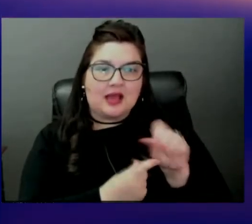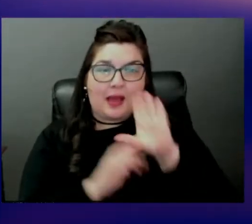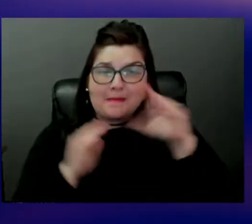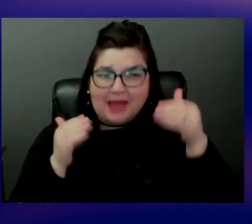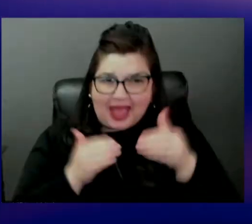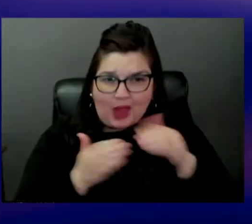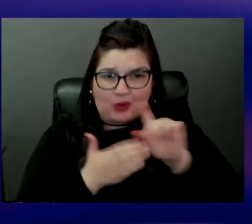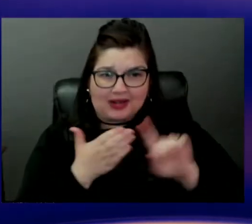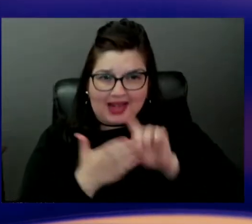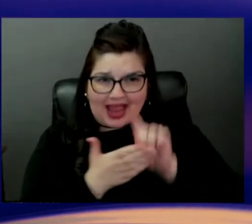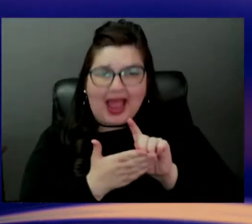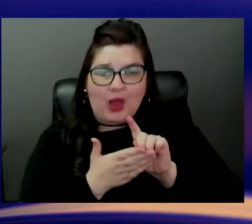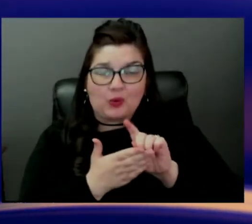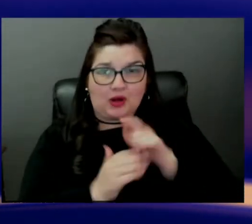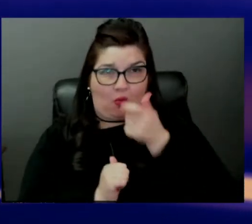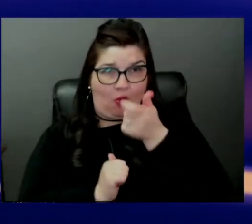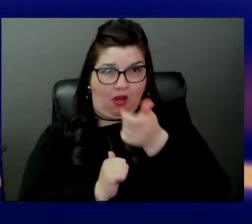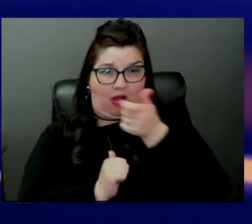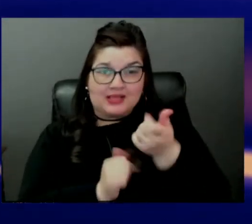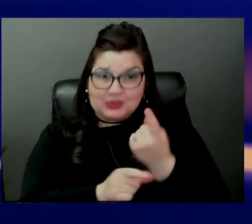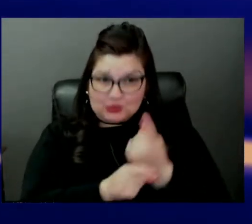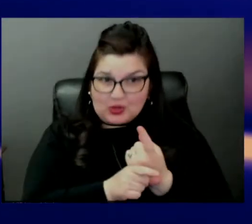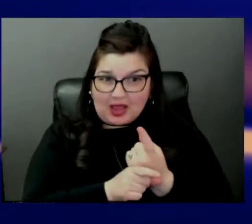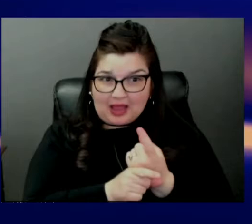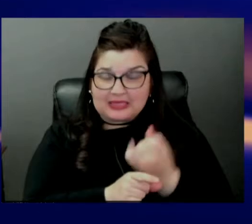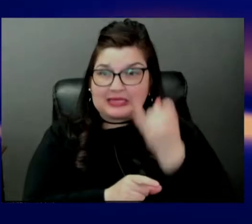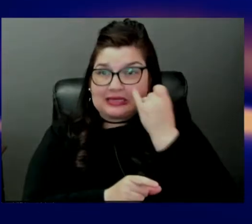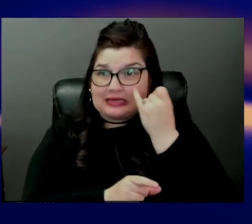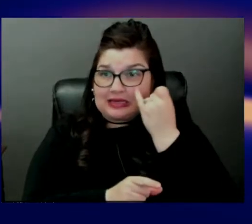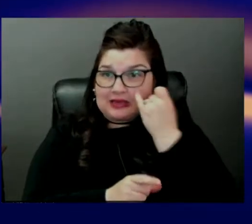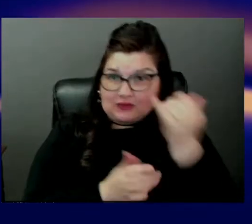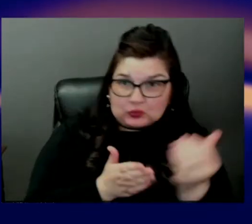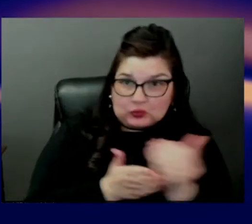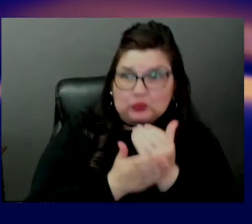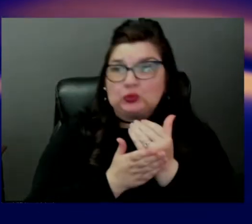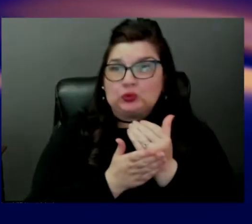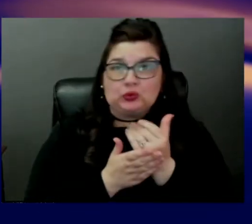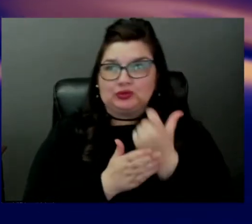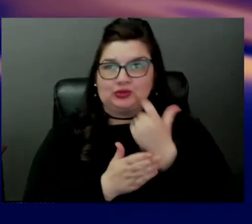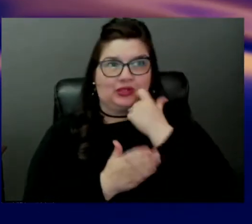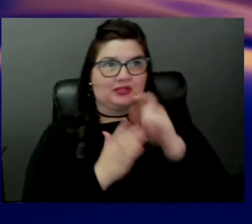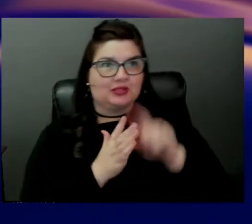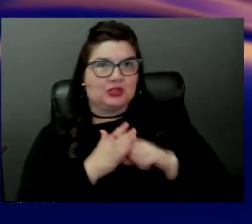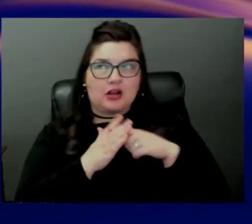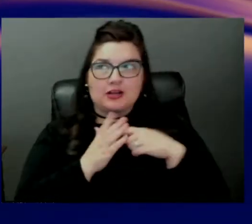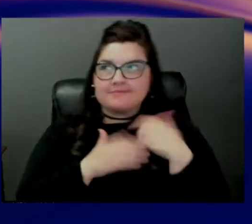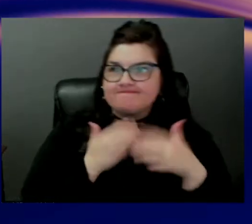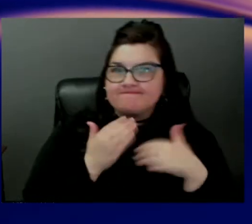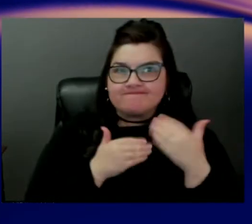So it's, so if you are new to this and if you are just getting started, you know, you are not behind.